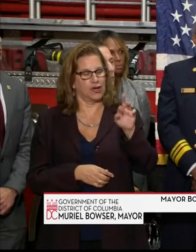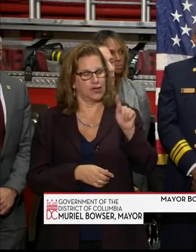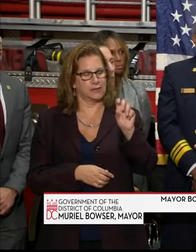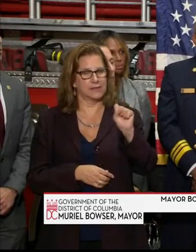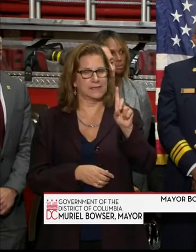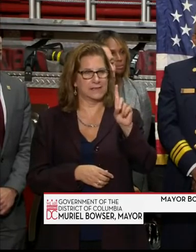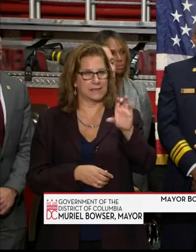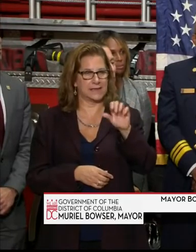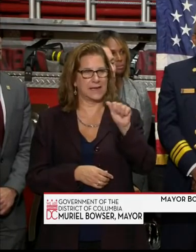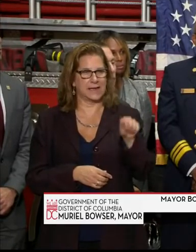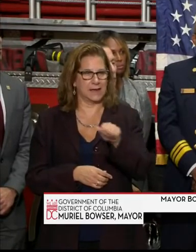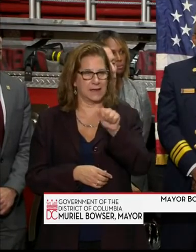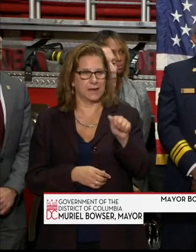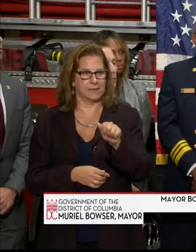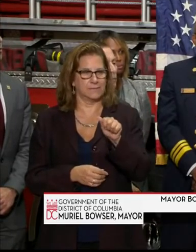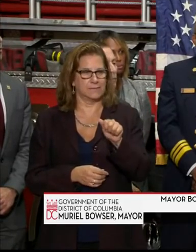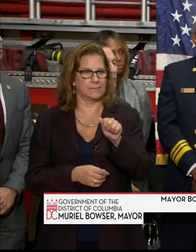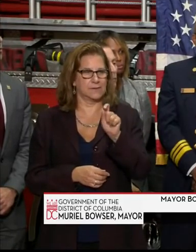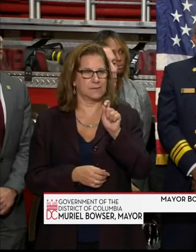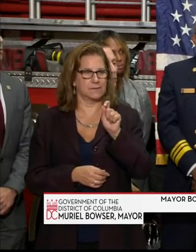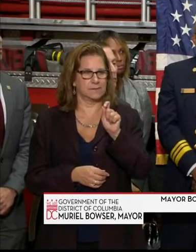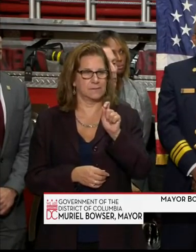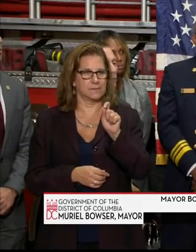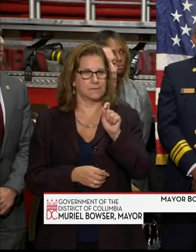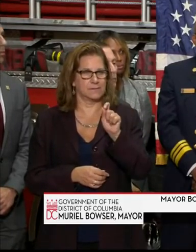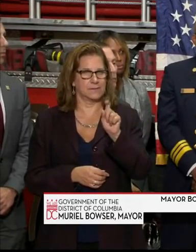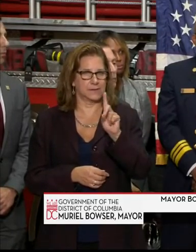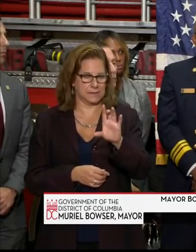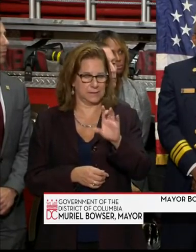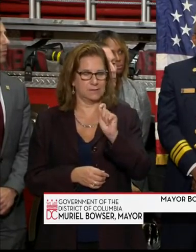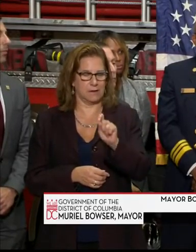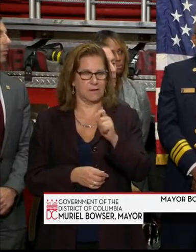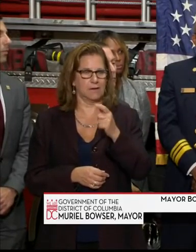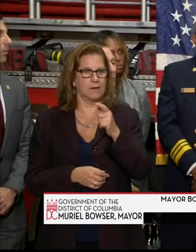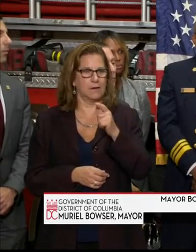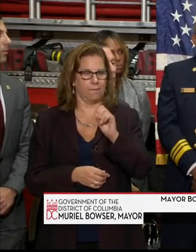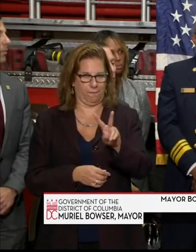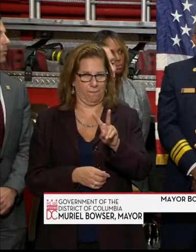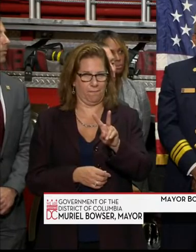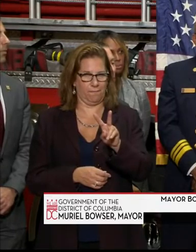SUPPLIES AND REVIEW YOUR INDIVIDUAL AND FAMILY EMERGENCY PLANS. MAKE SURE YOUR CELL PHONES,